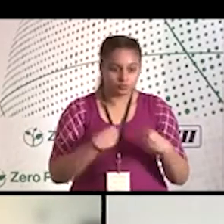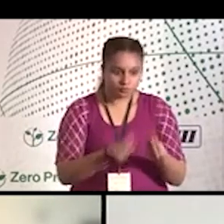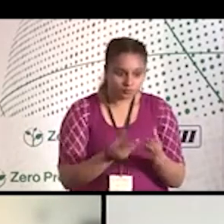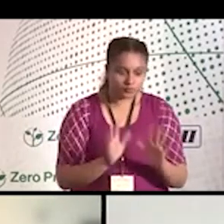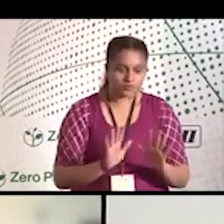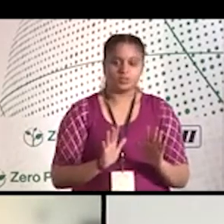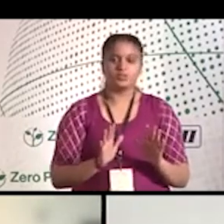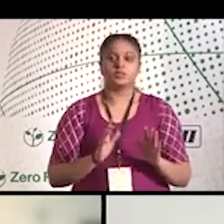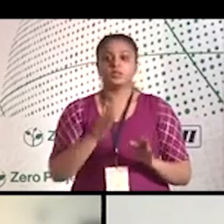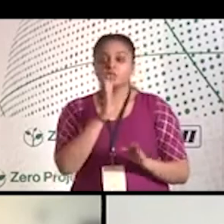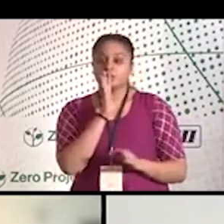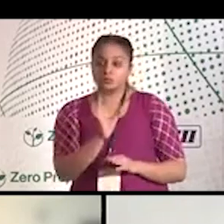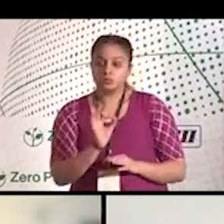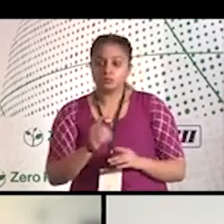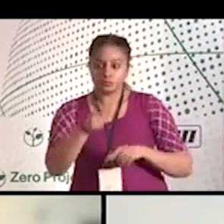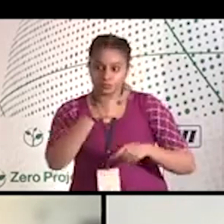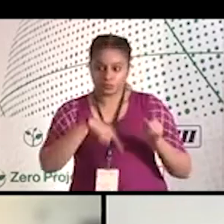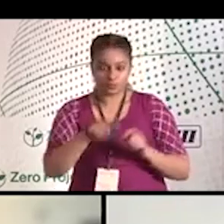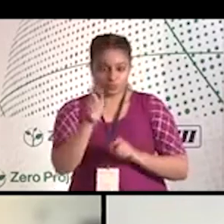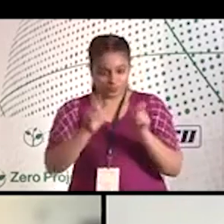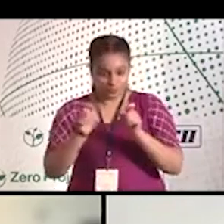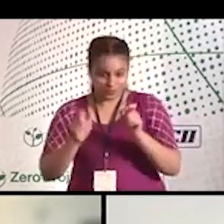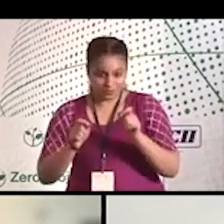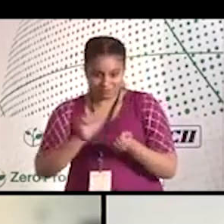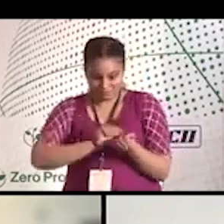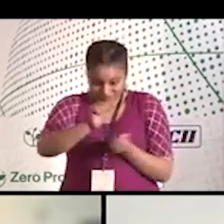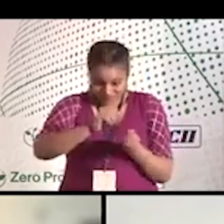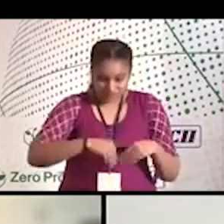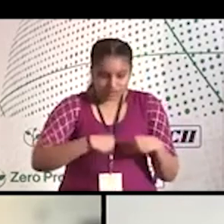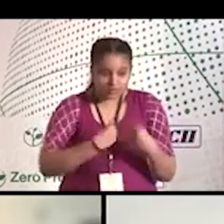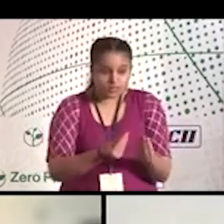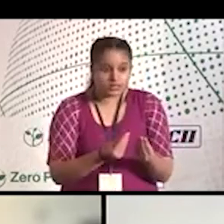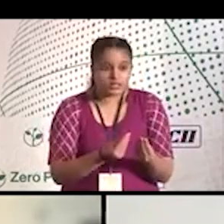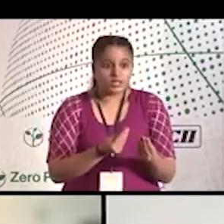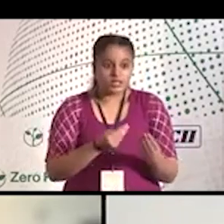If you have the right technical certificate, then you can get a job.